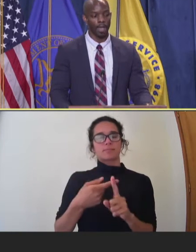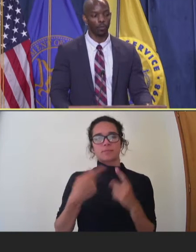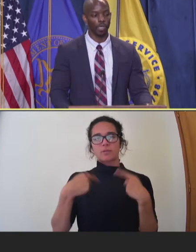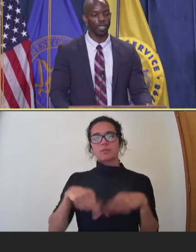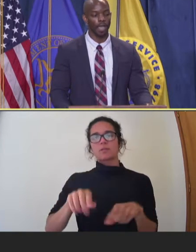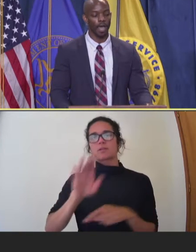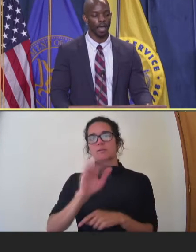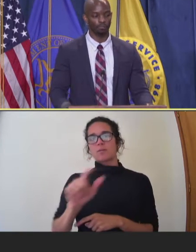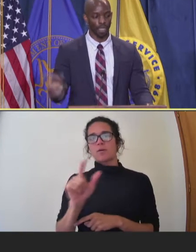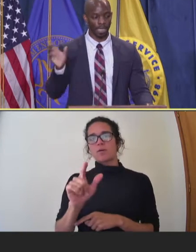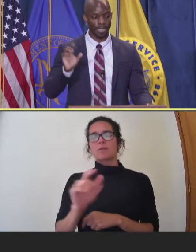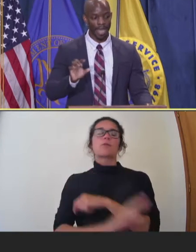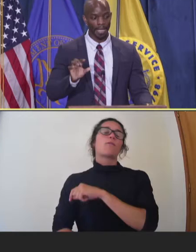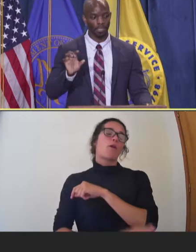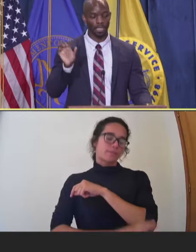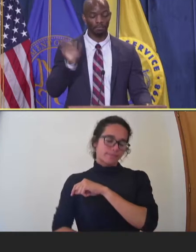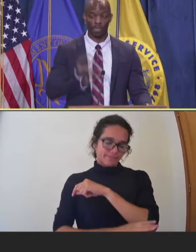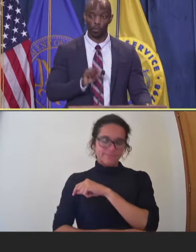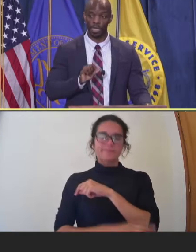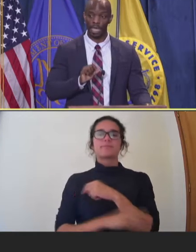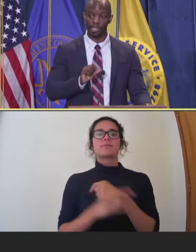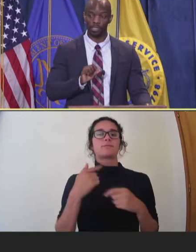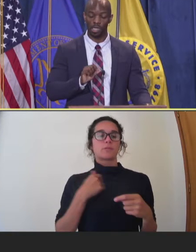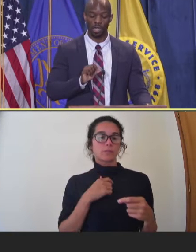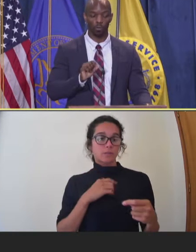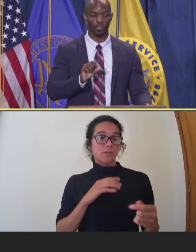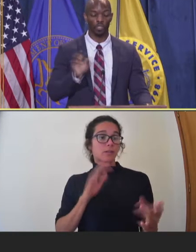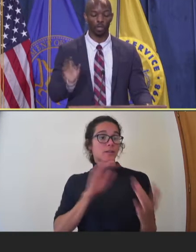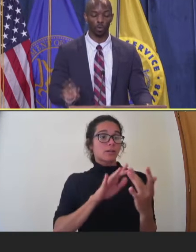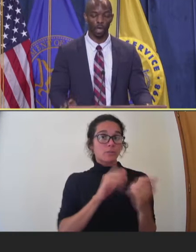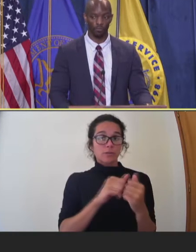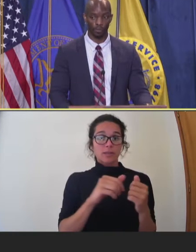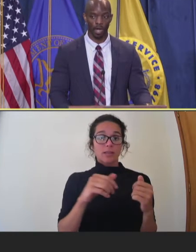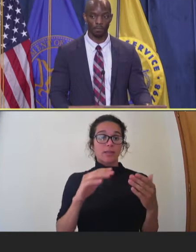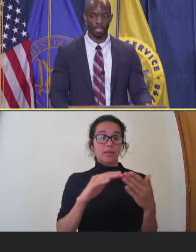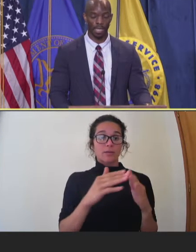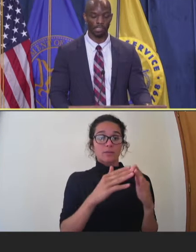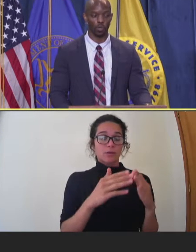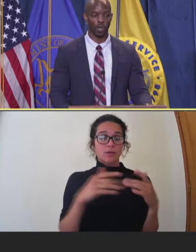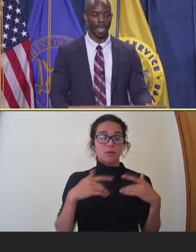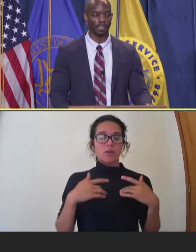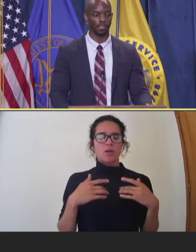And we would connect the event organizer with the local health department as well as the